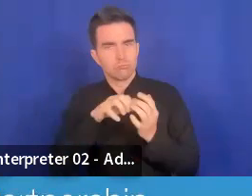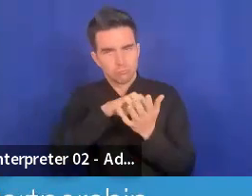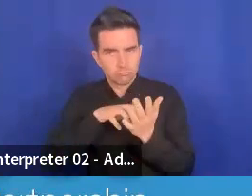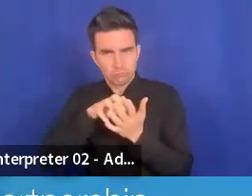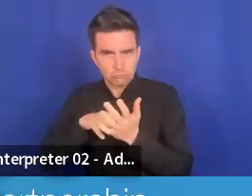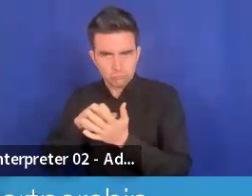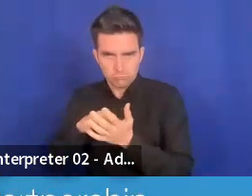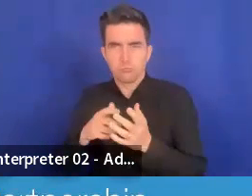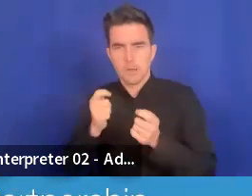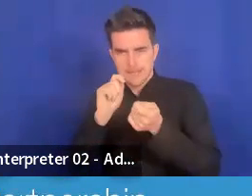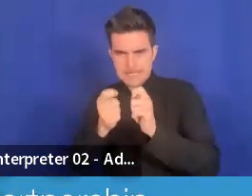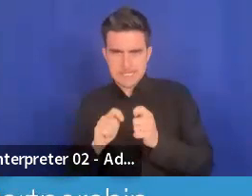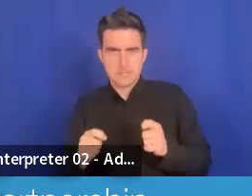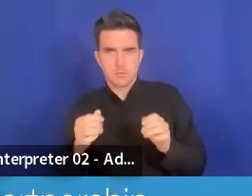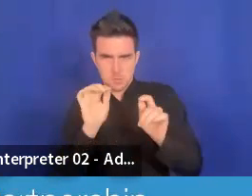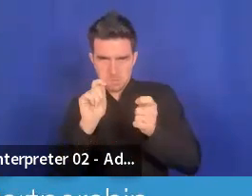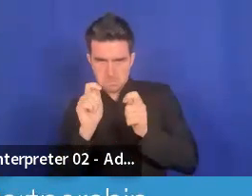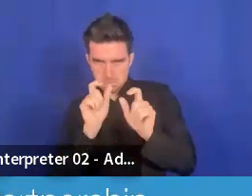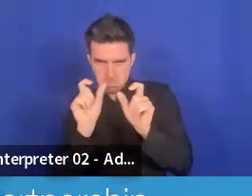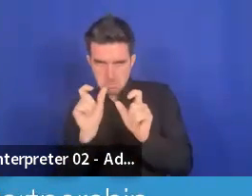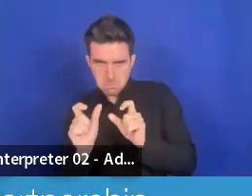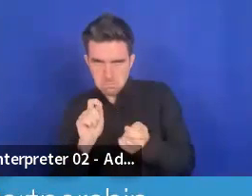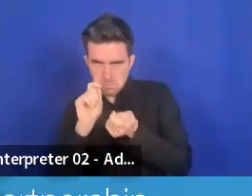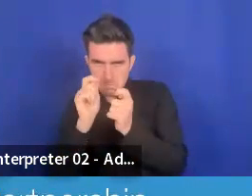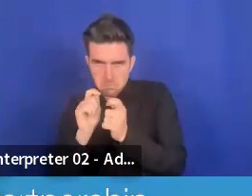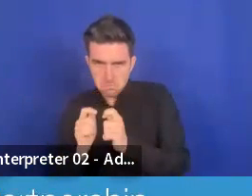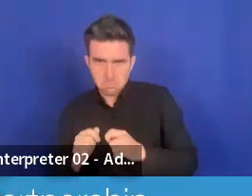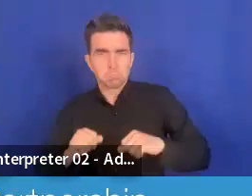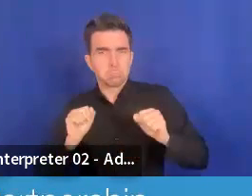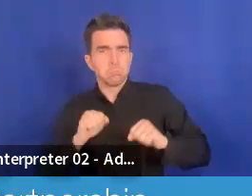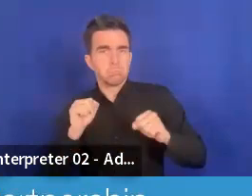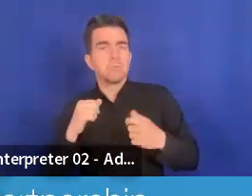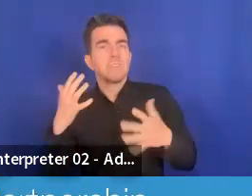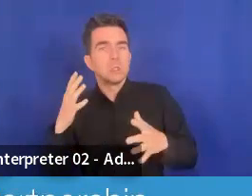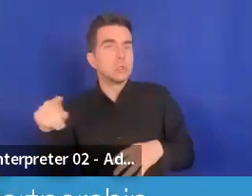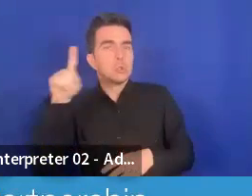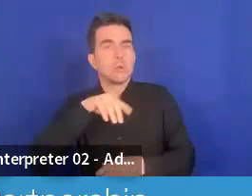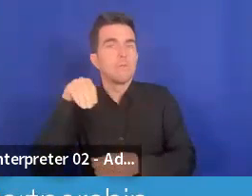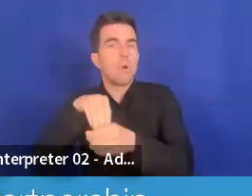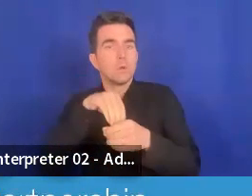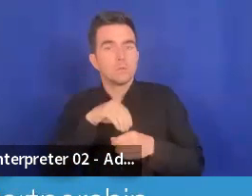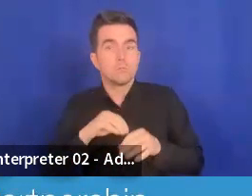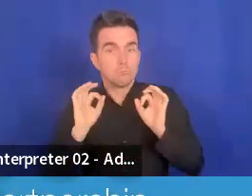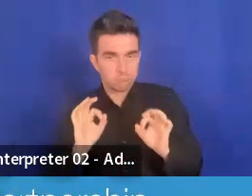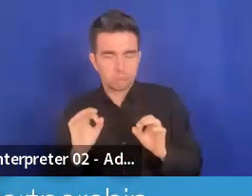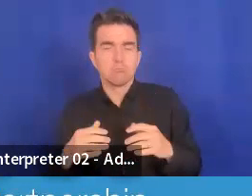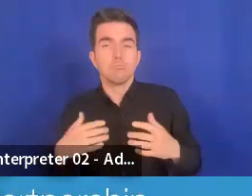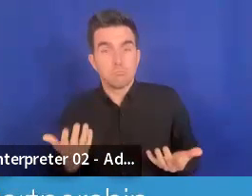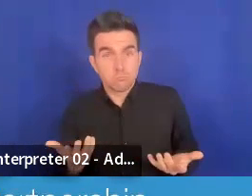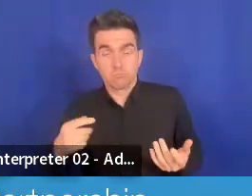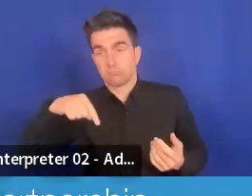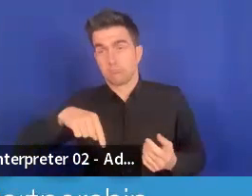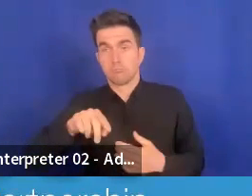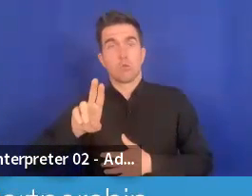So, of course, in the UHC and the tuberculosis process, we have the previous political declarations,